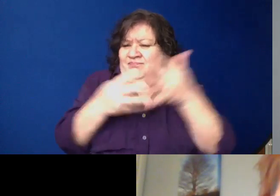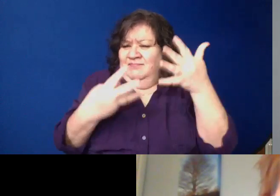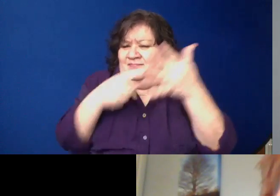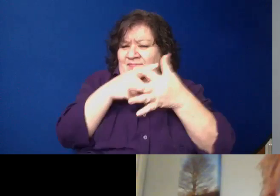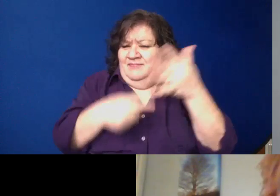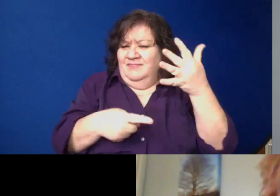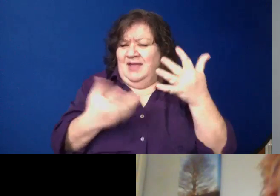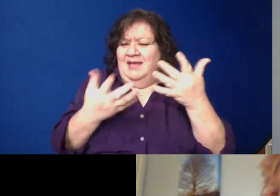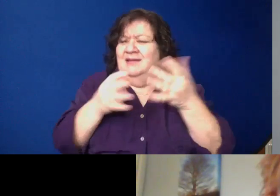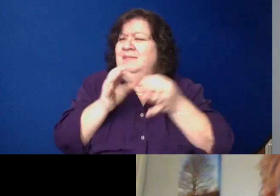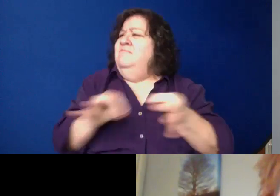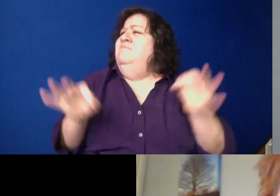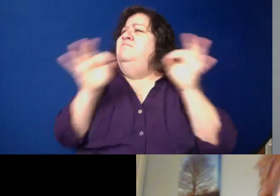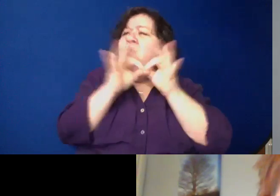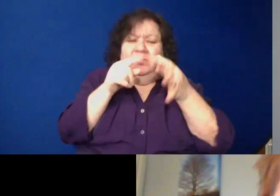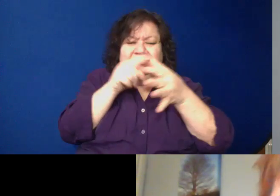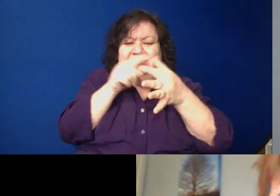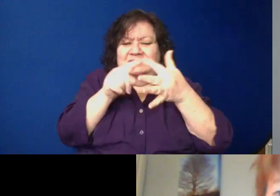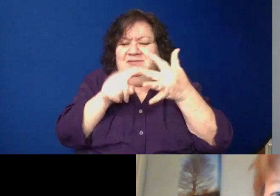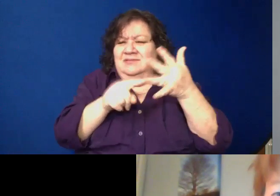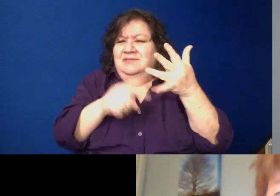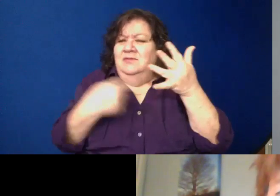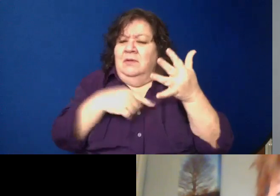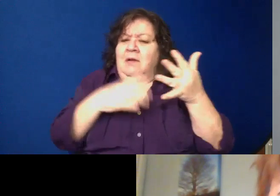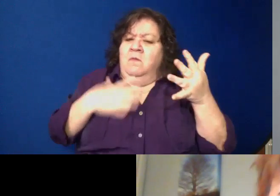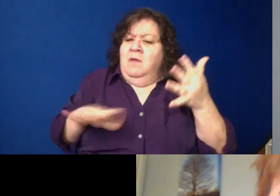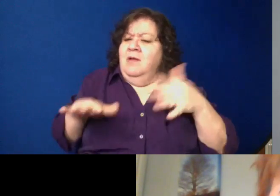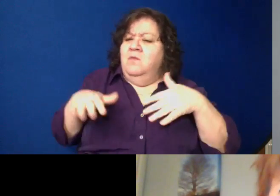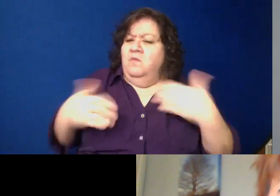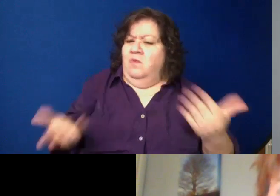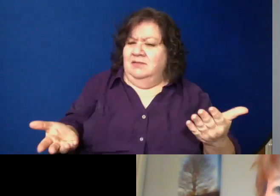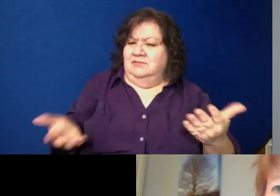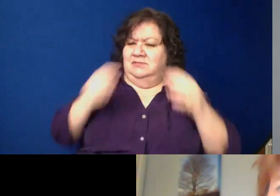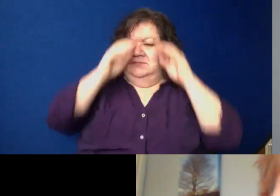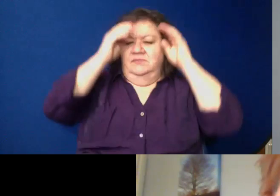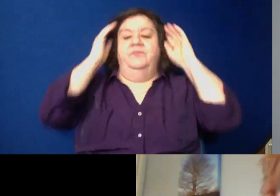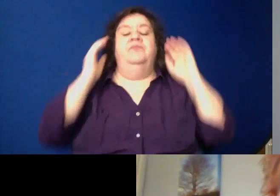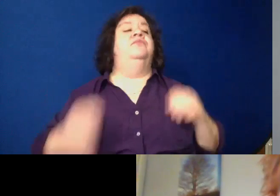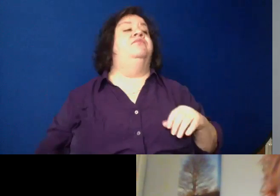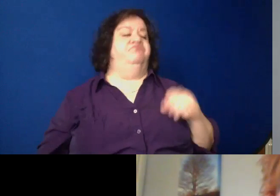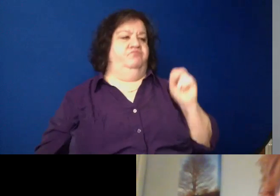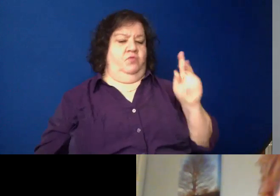okay that's very um good that you ask me but i don't have the paper exactly in front of me so